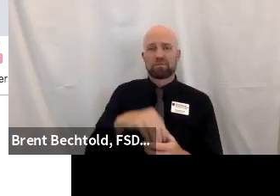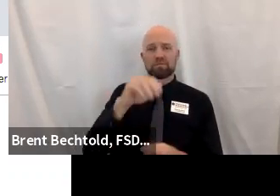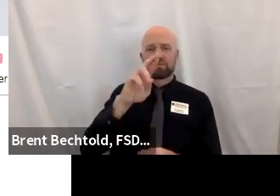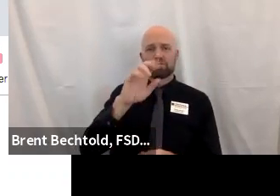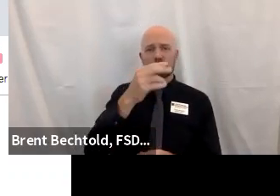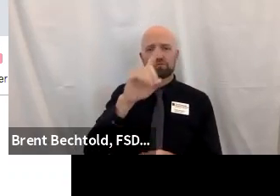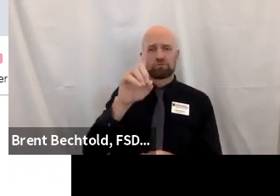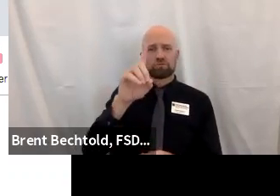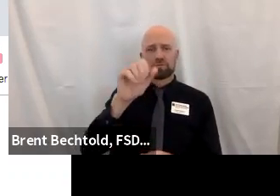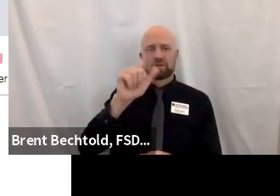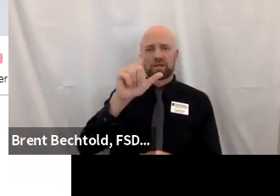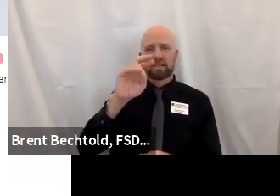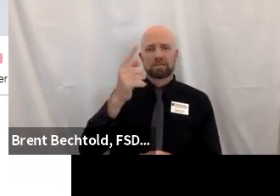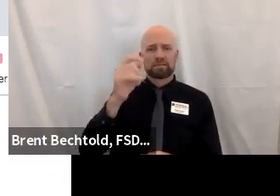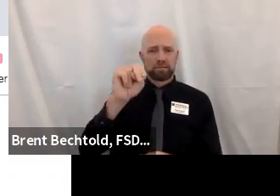So where does fluency fit?